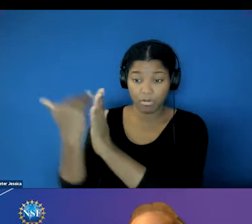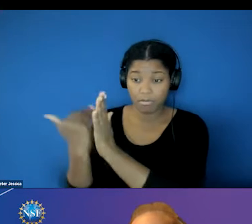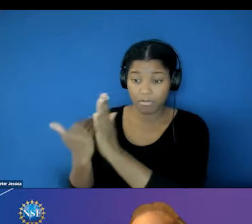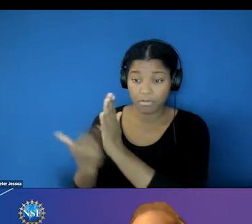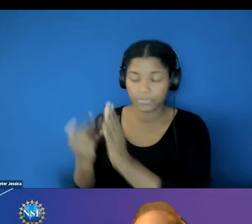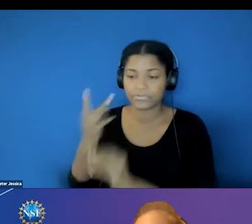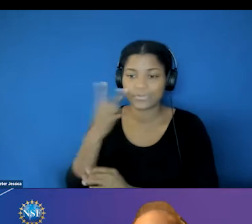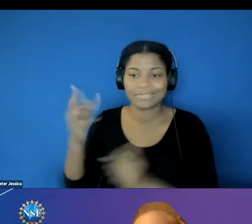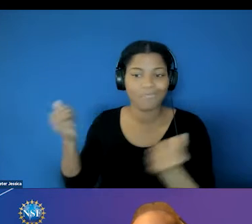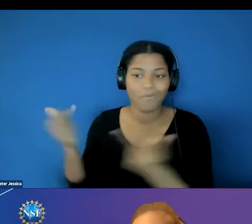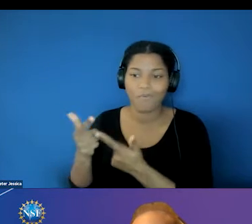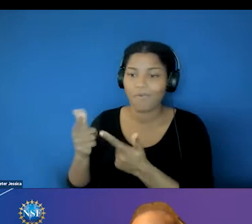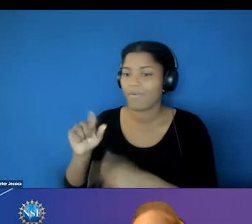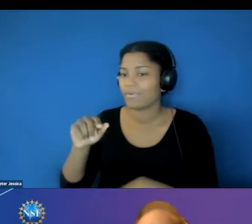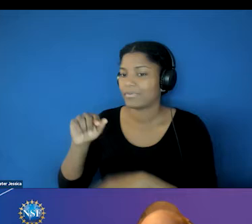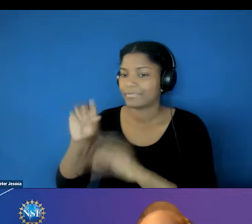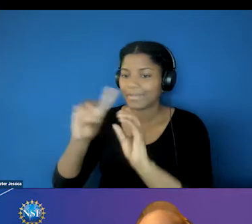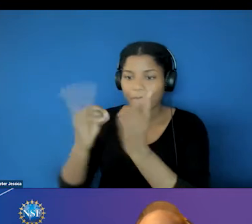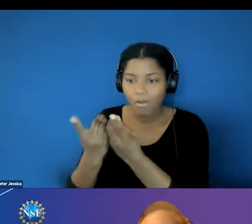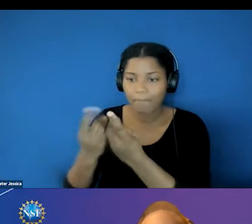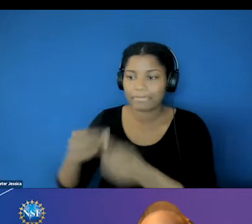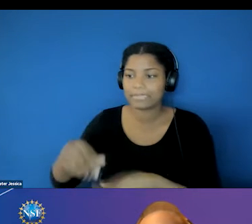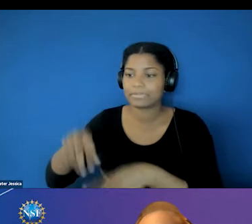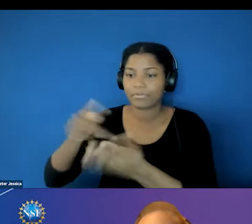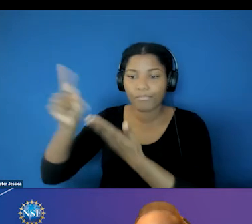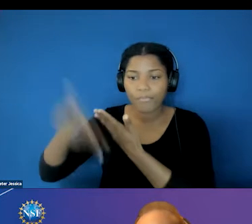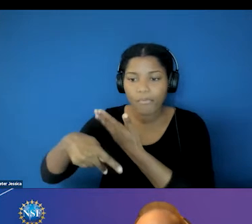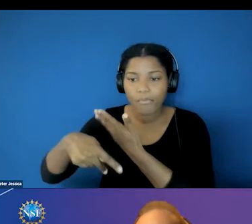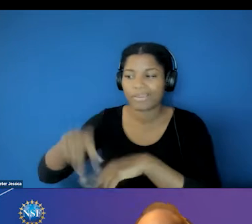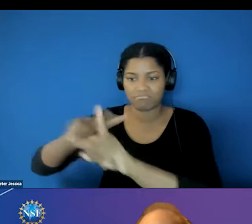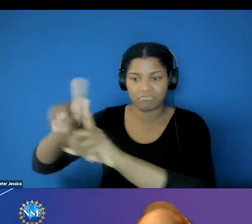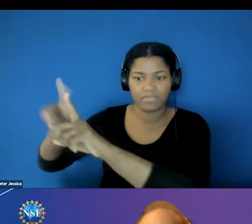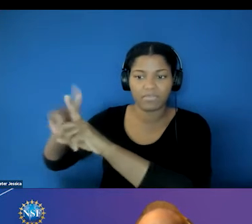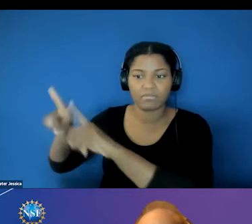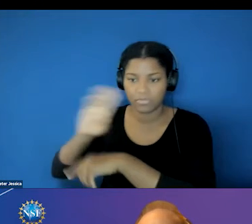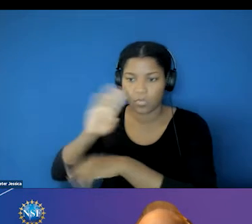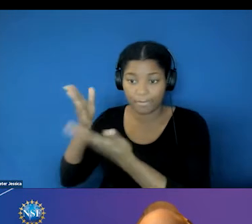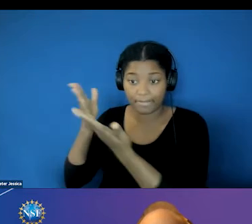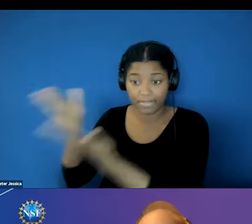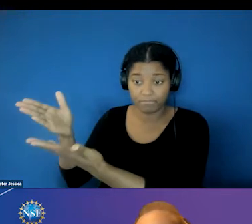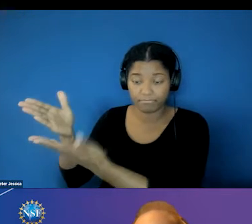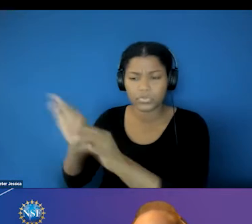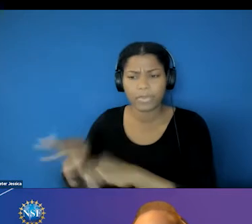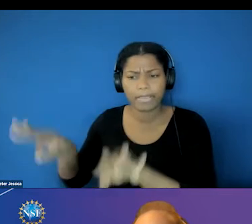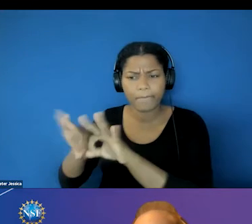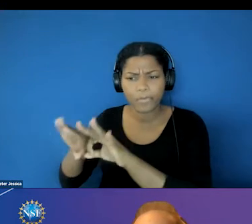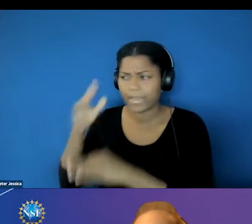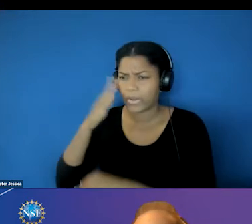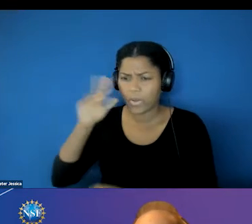listed as are the divisions and the programs within the divisions. So, it's just important to get to know the NSF website,